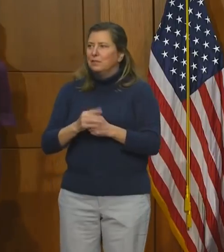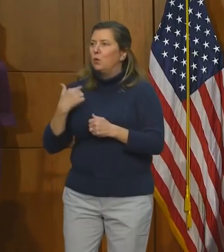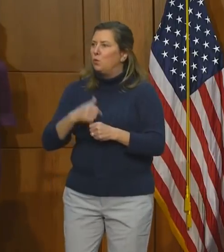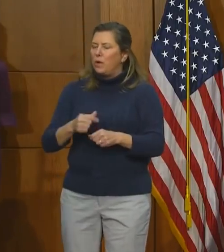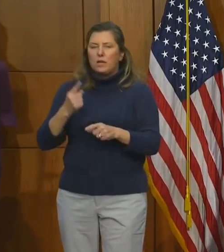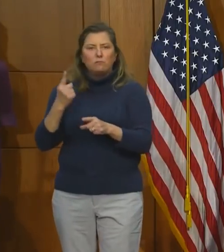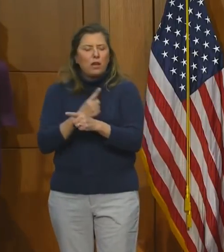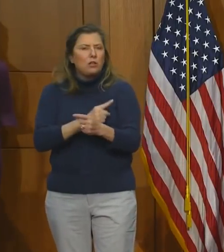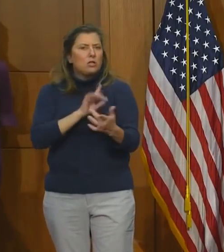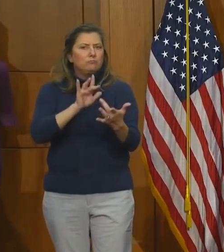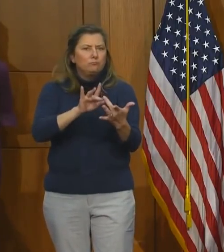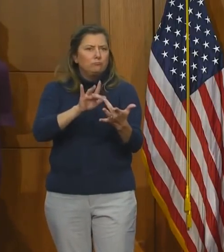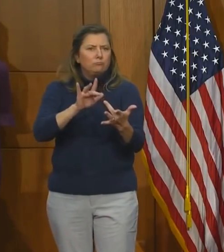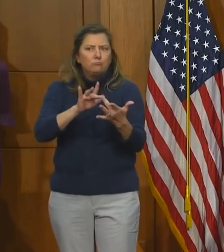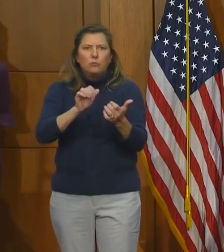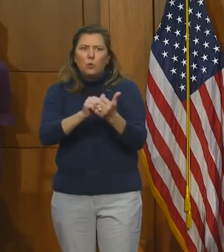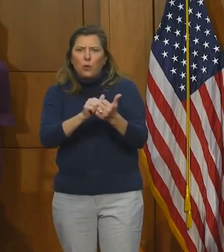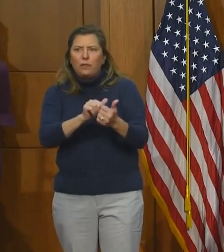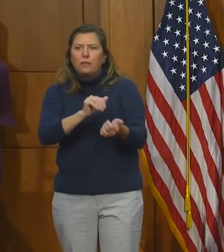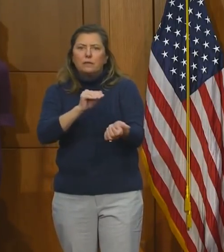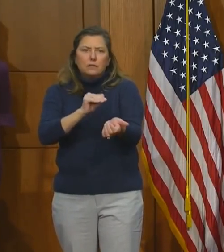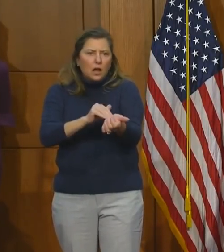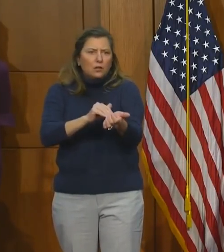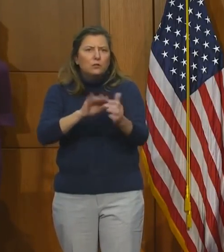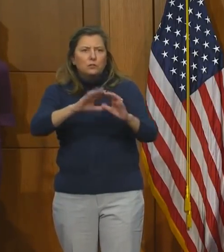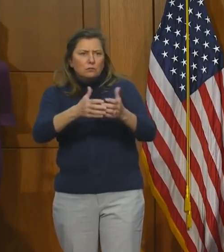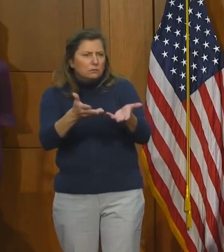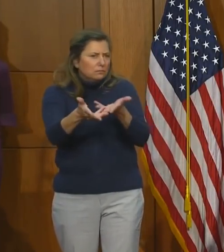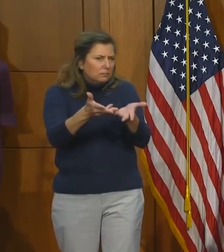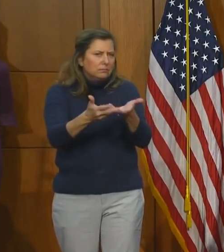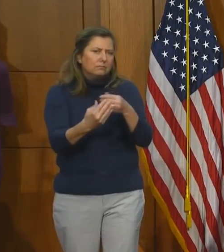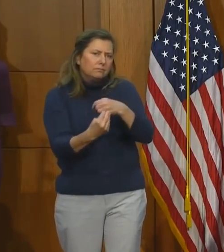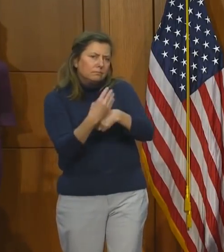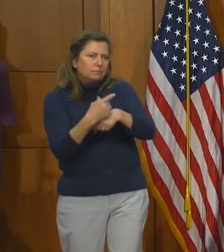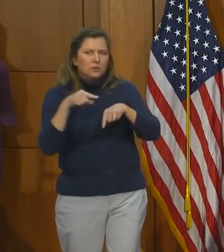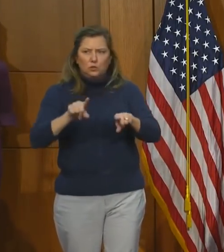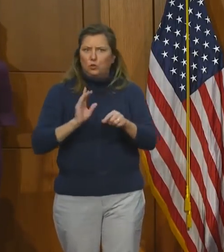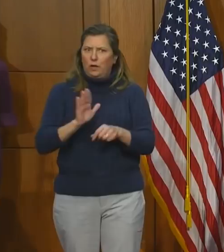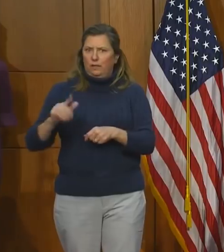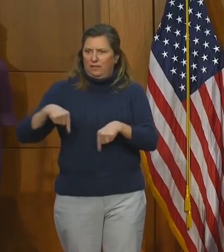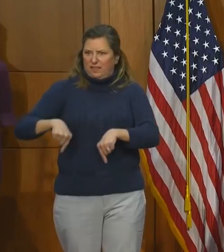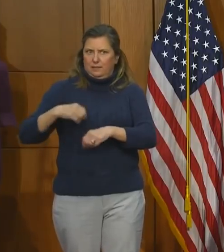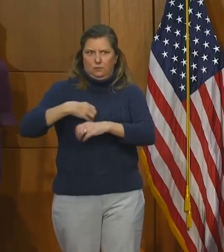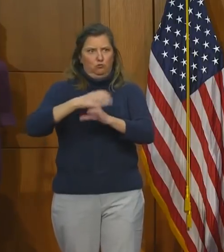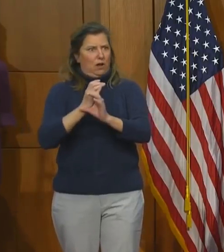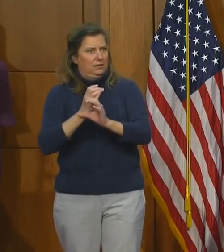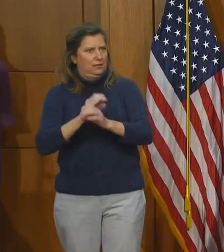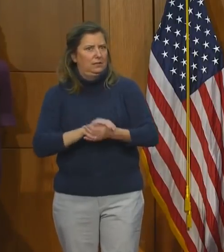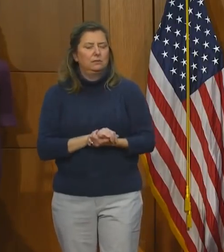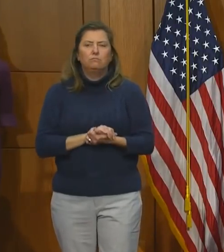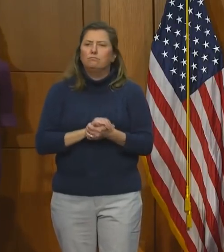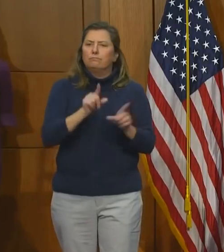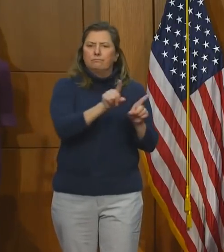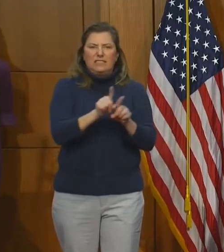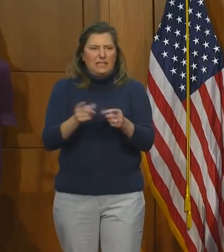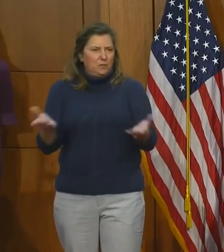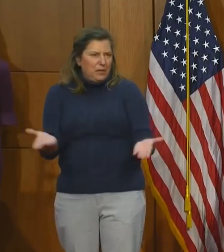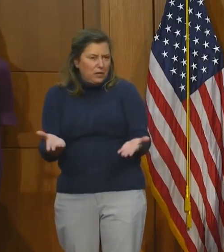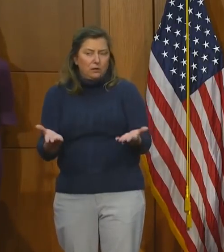WHEN WE EMPOWER PHYSICIANS WE EMPOWER PATIENTS. THE GOVERNOR'S OFFICE AND VDH HAVE CONSISTENTLY REACHED OUT TO VIRGINIANS VIRGINIANS POSITION